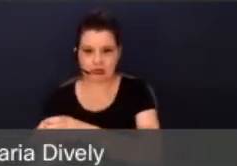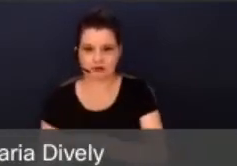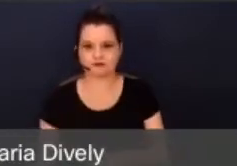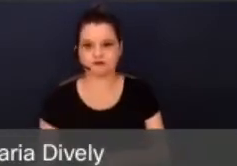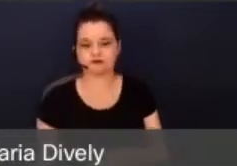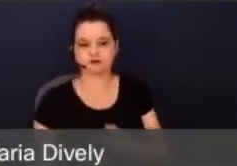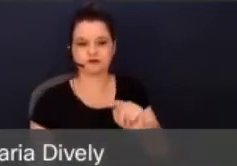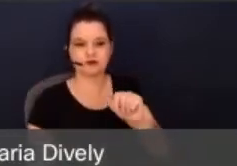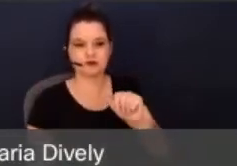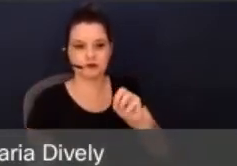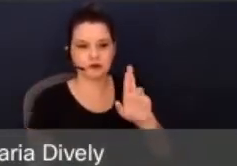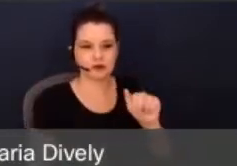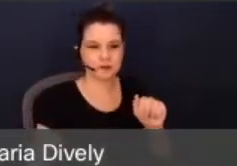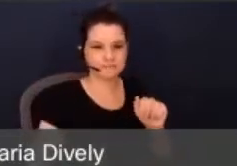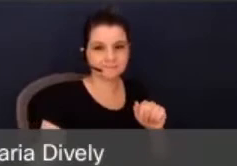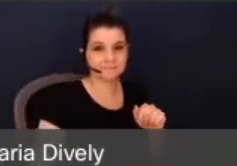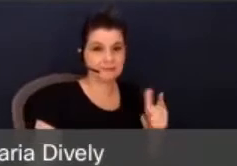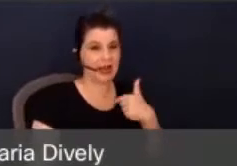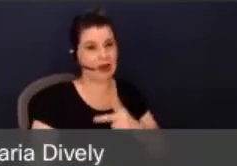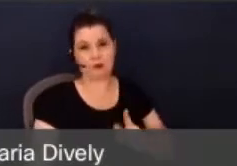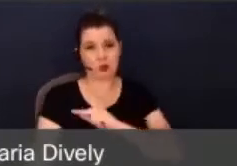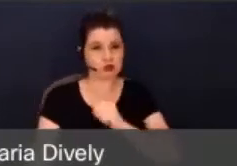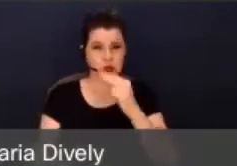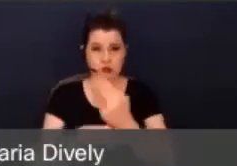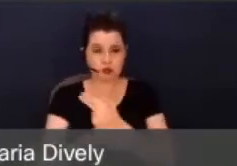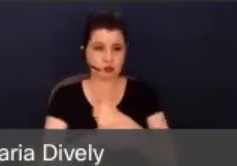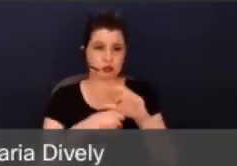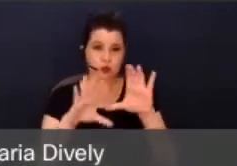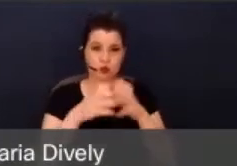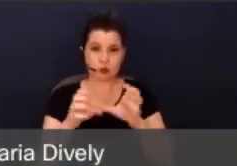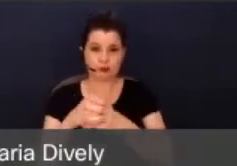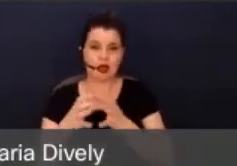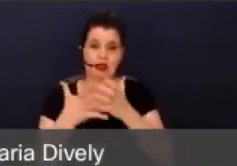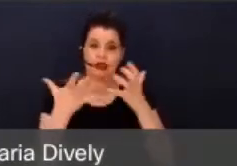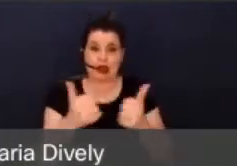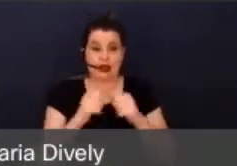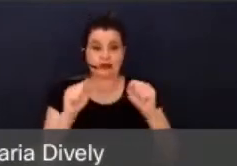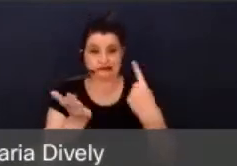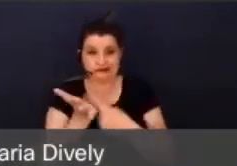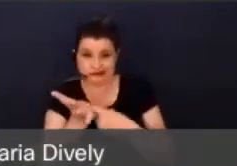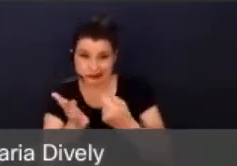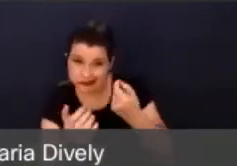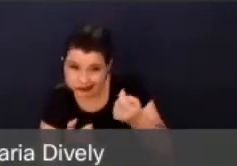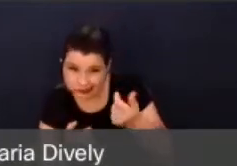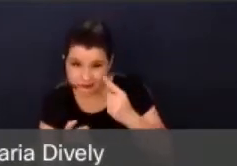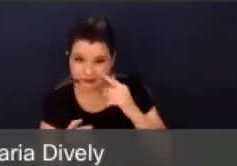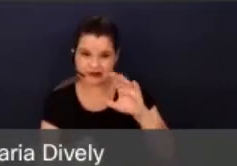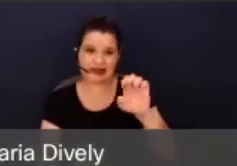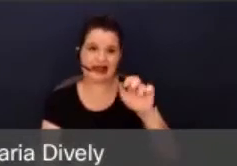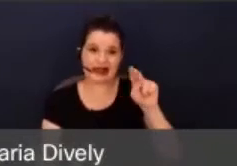I personally don't use grouping a whole lot, I can talk a little bit about it. Um, if Elaine or Rebecca